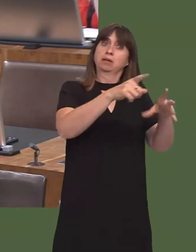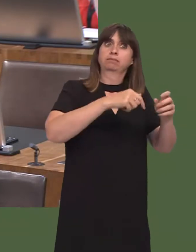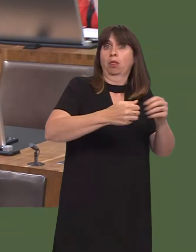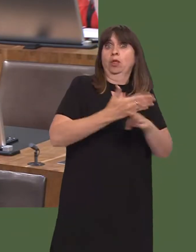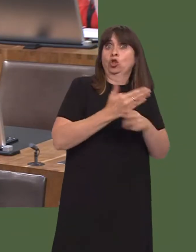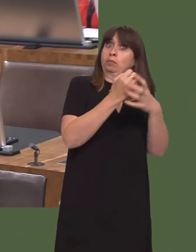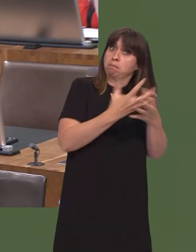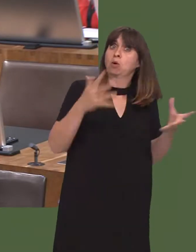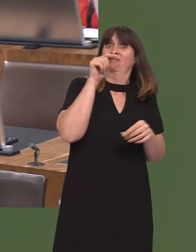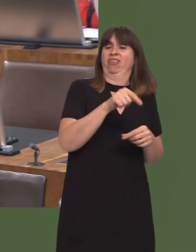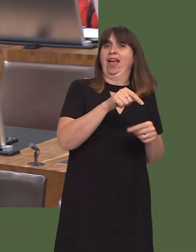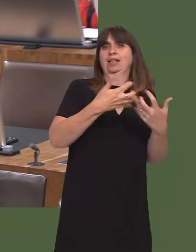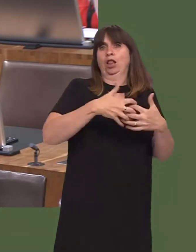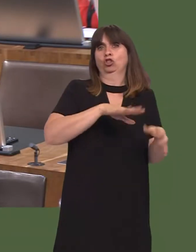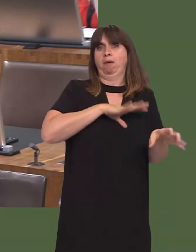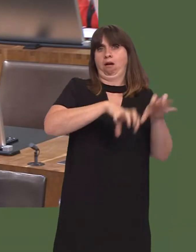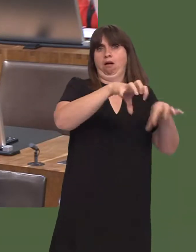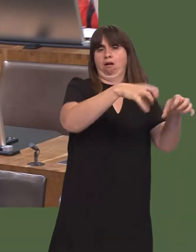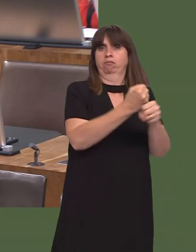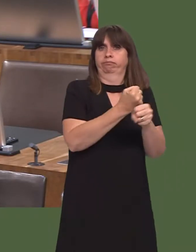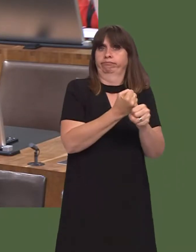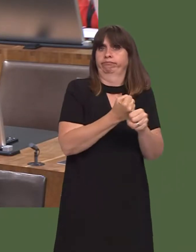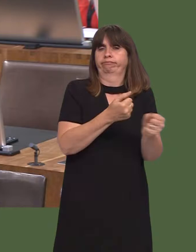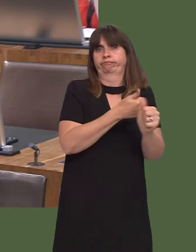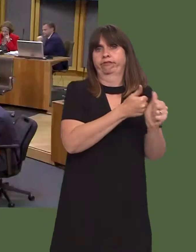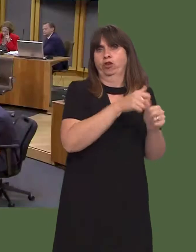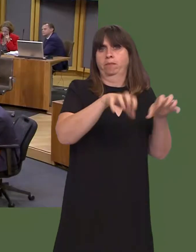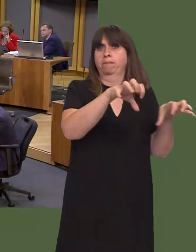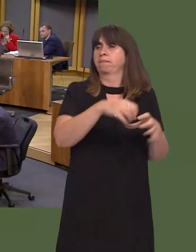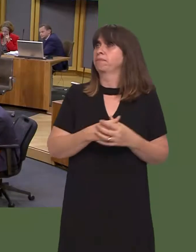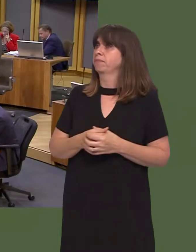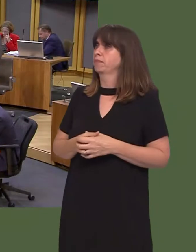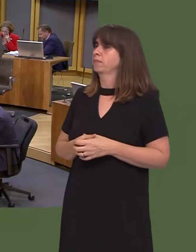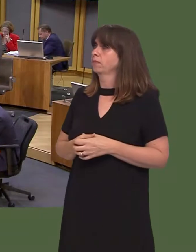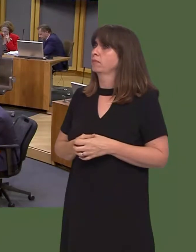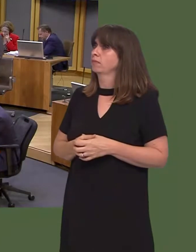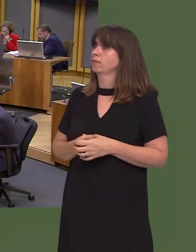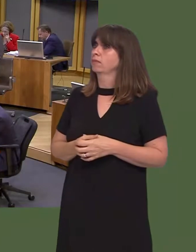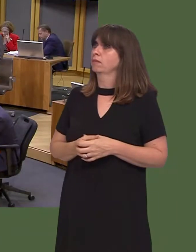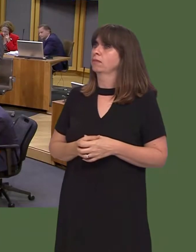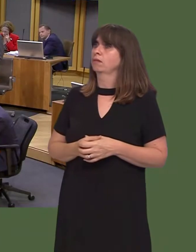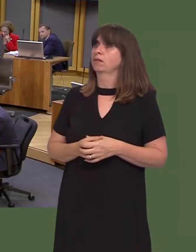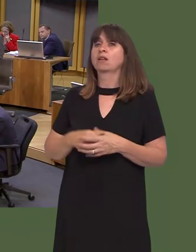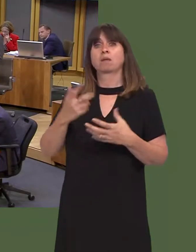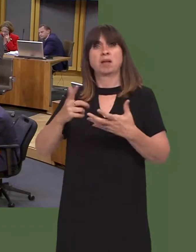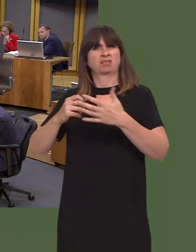to buildó that would have created most of the jobs. Neil Hamilton: Well, of course, it has been said by the developers all along that the